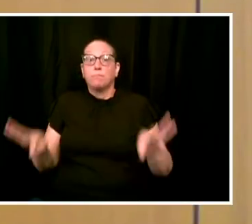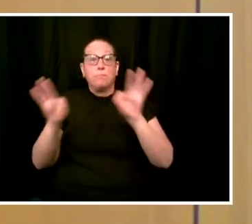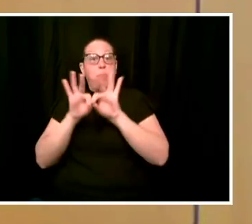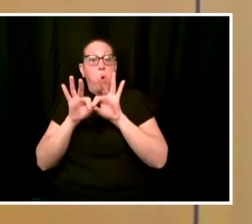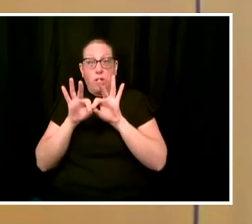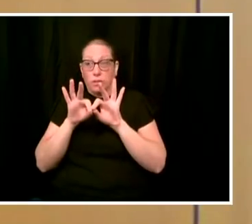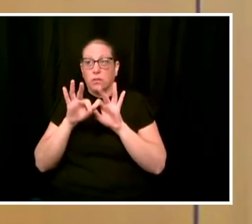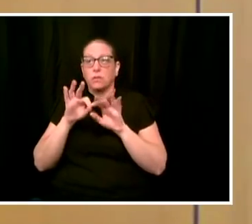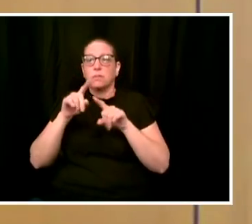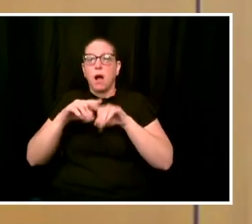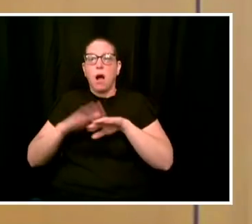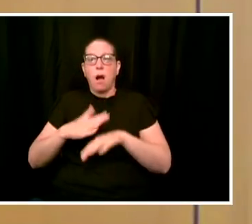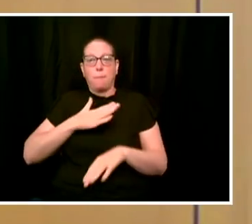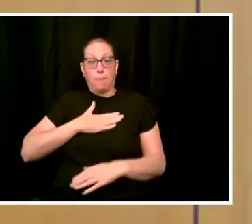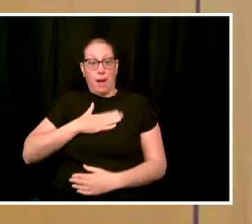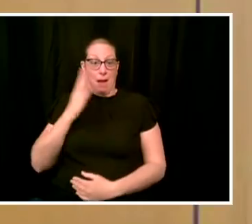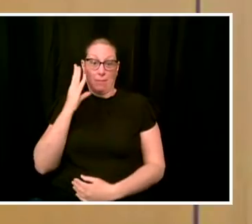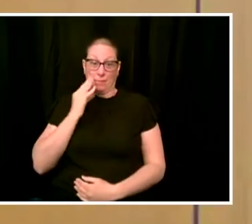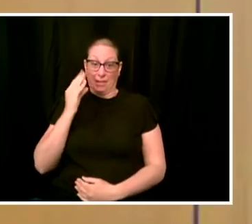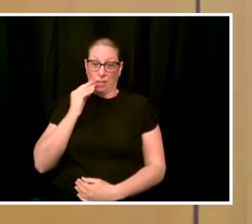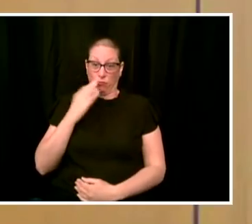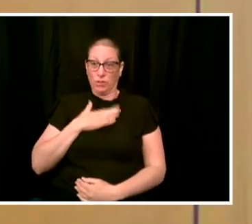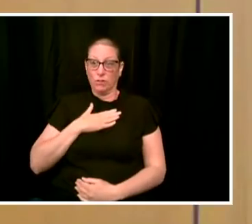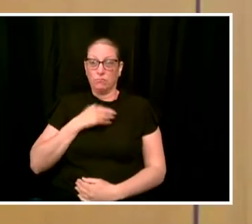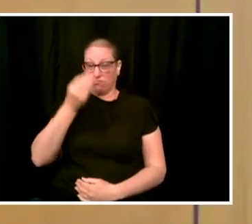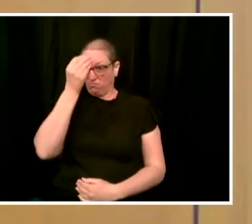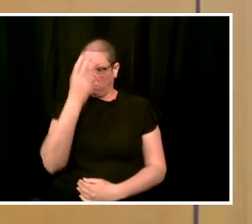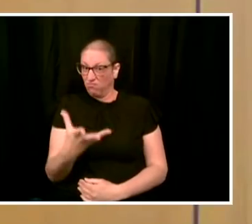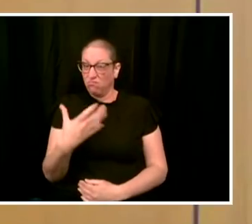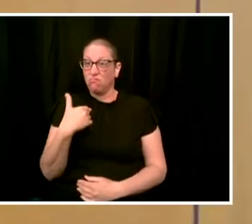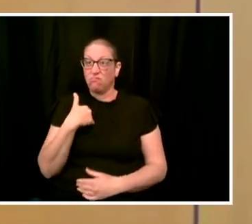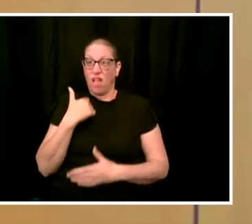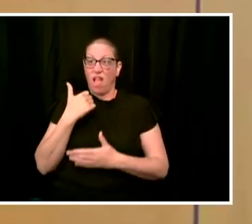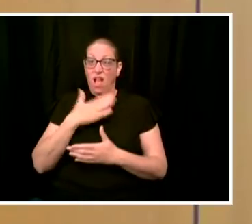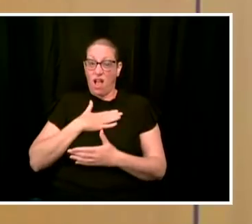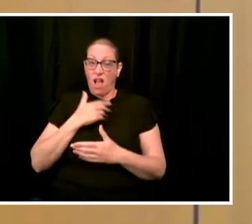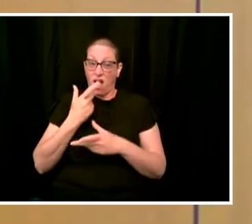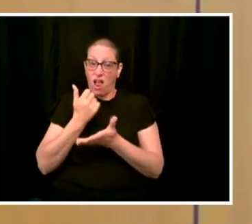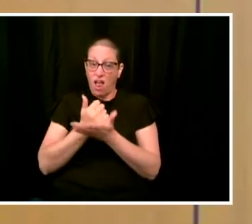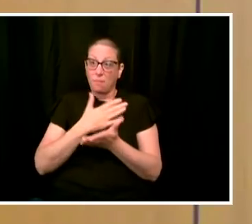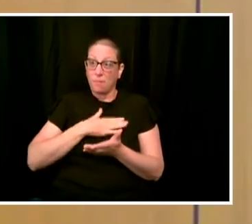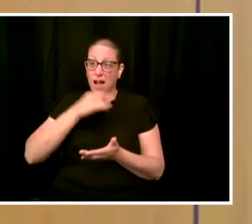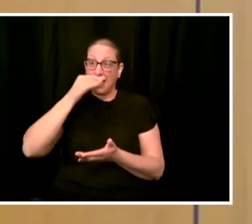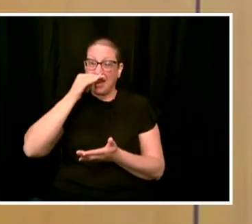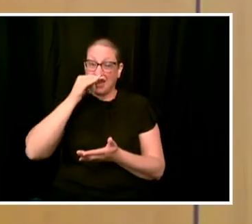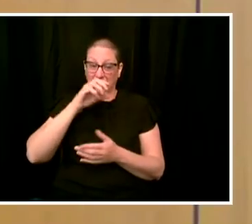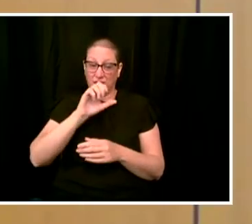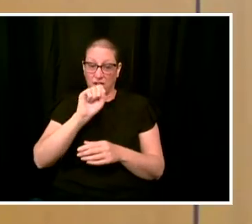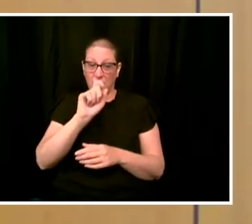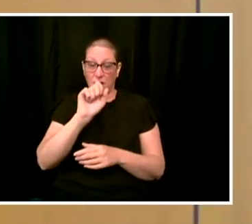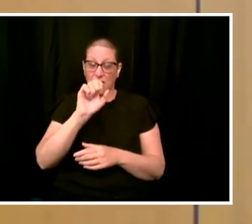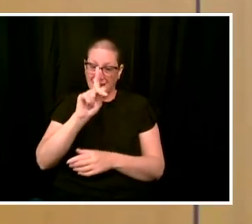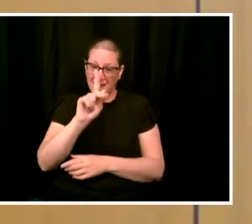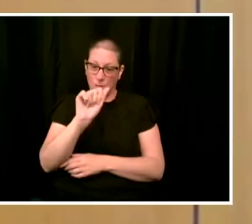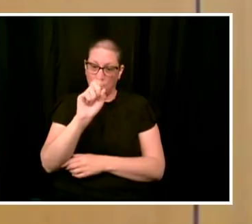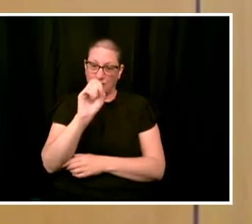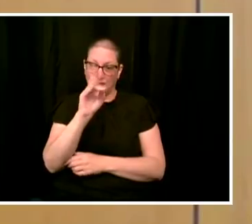THING HERE IS